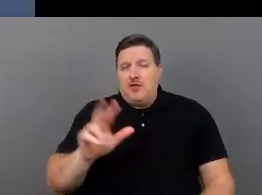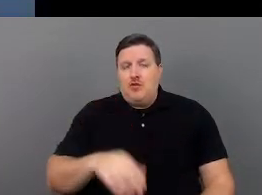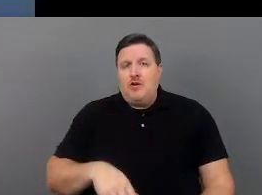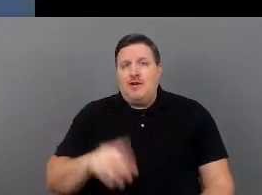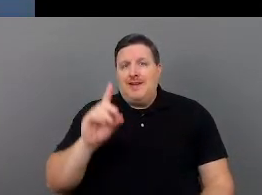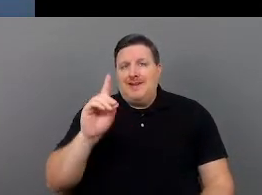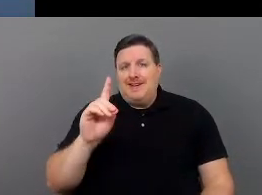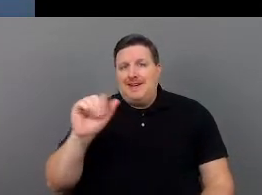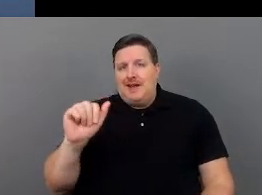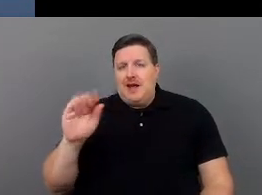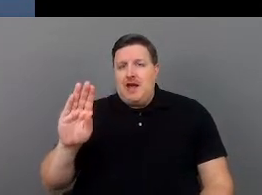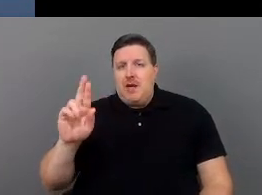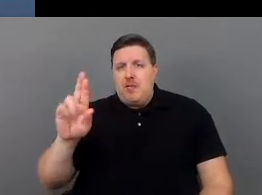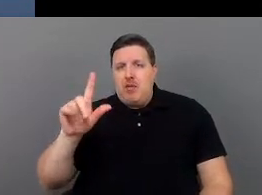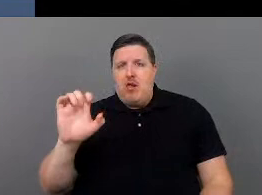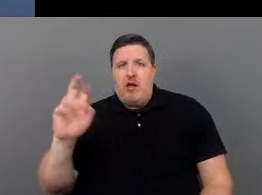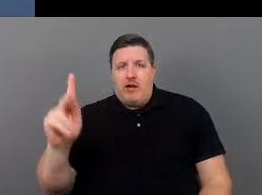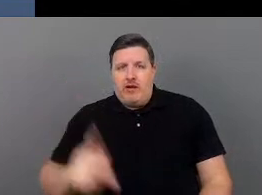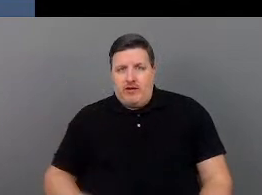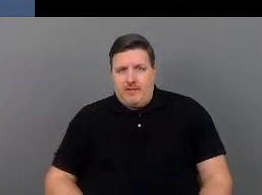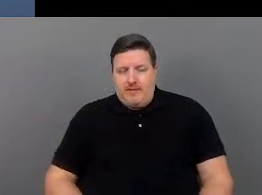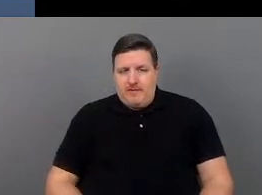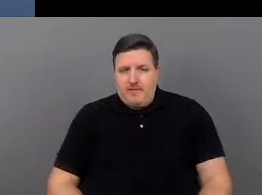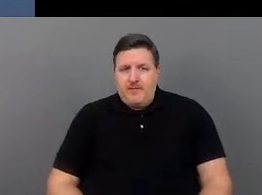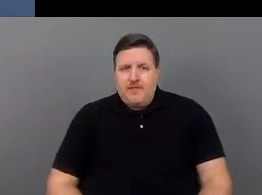DABULLOCK. ≫ CAN YOU HEAR ME?